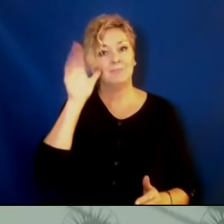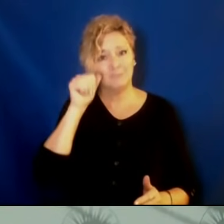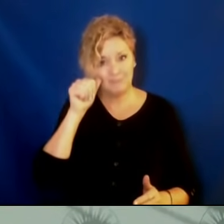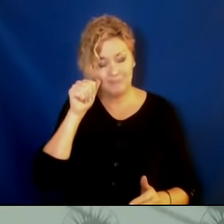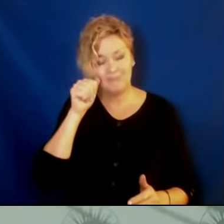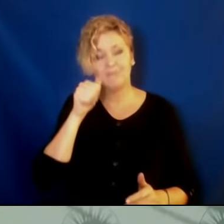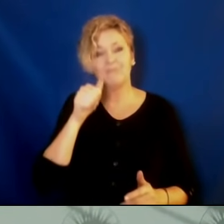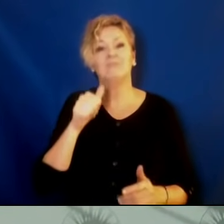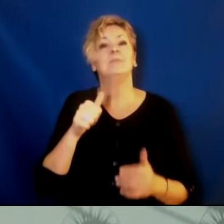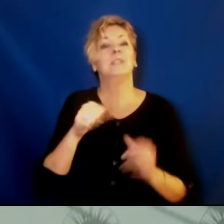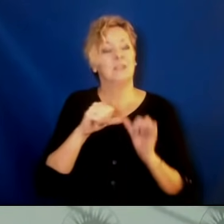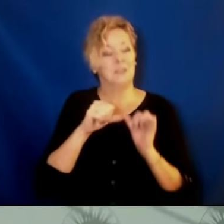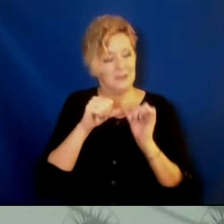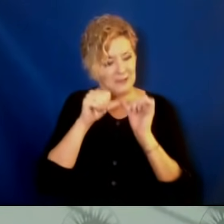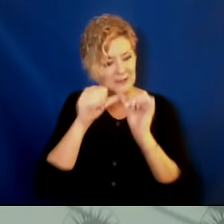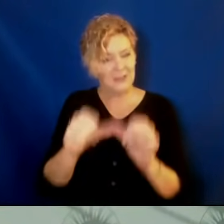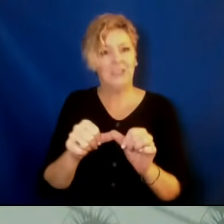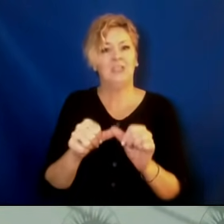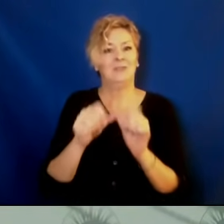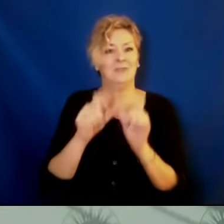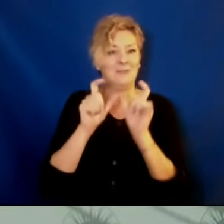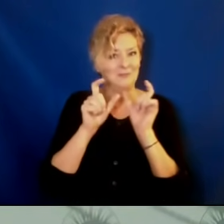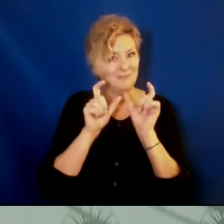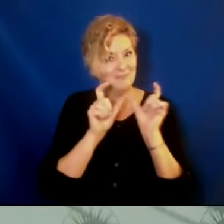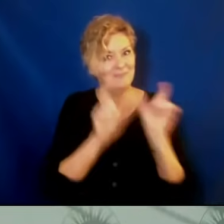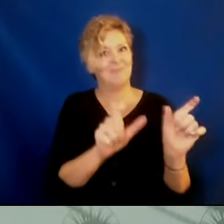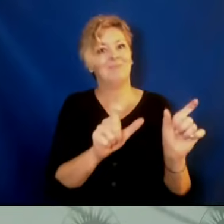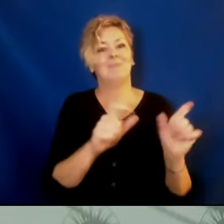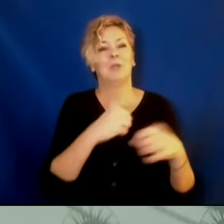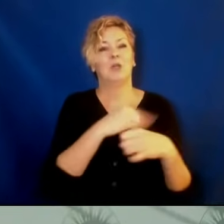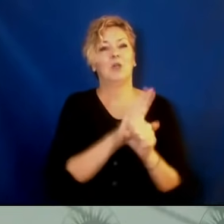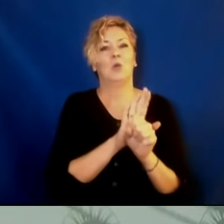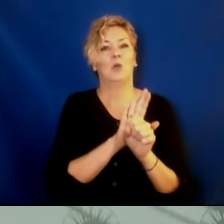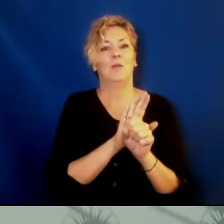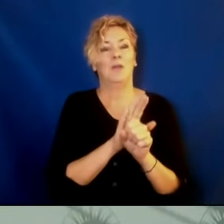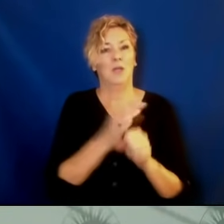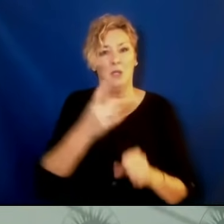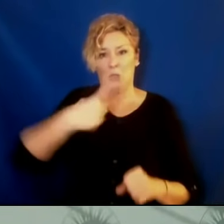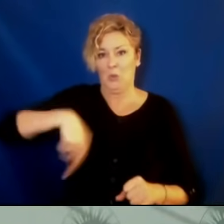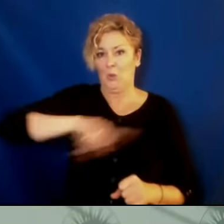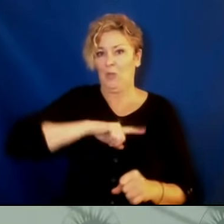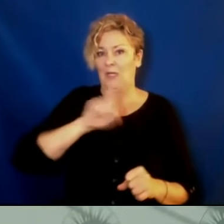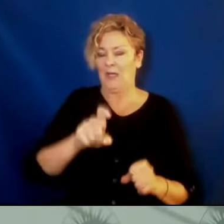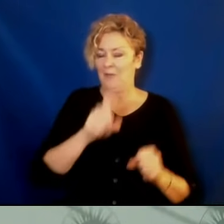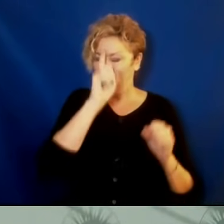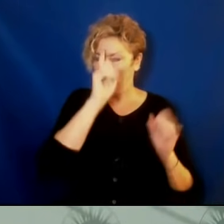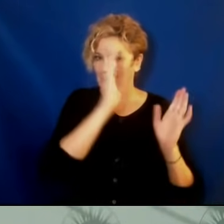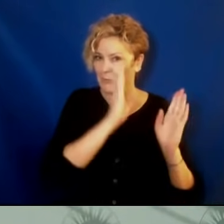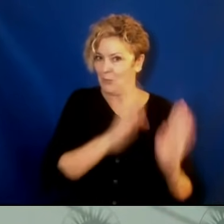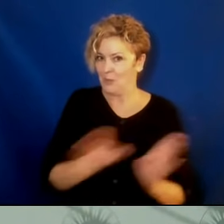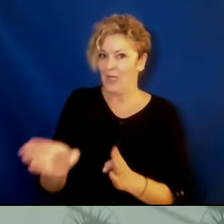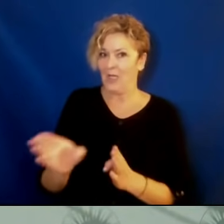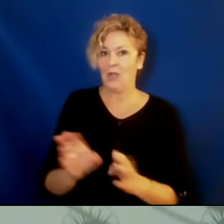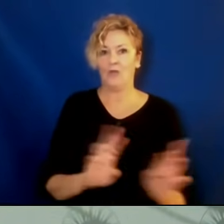We know what we need to do to stop the spread. We know how to do it we must all do it, right